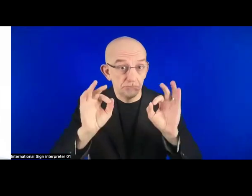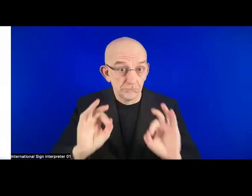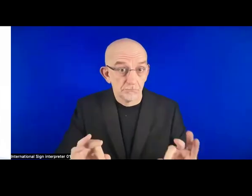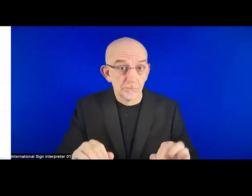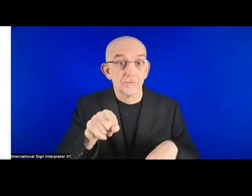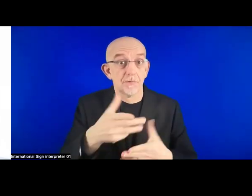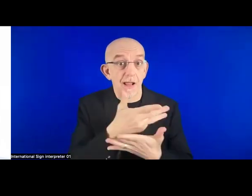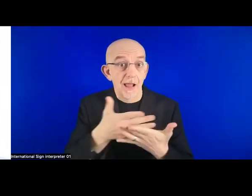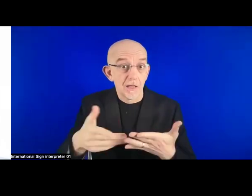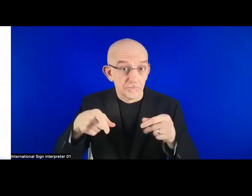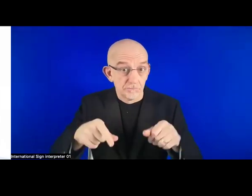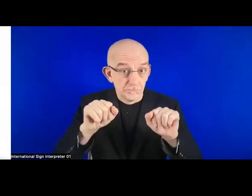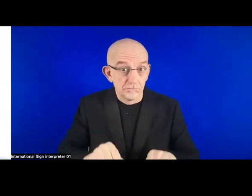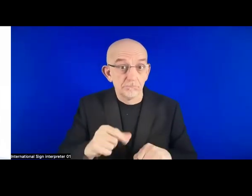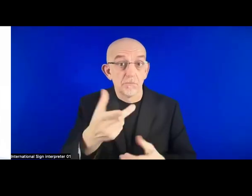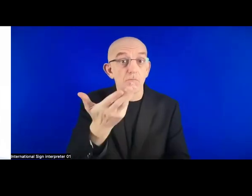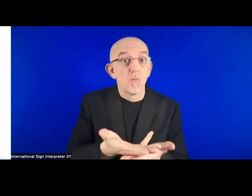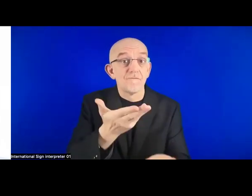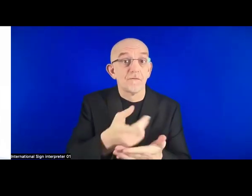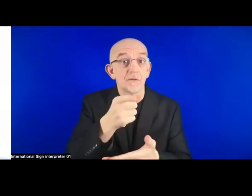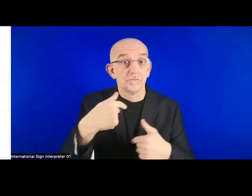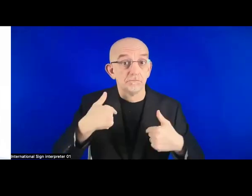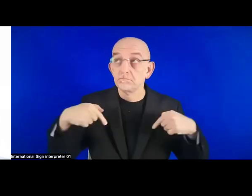gathered all of that documentation and have it to hand when you are starting the